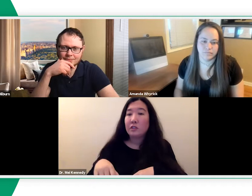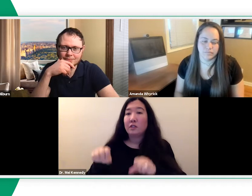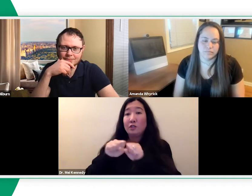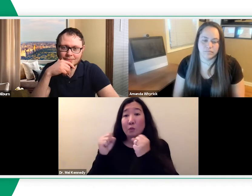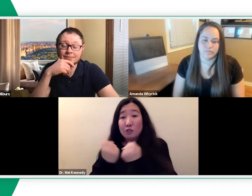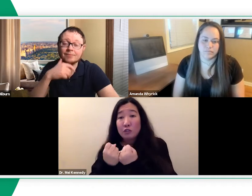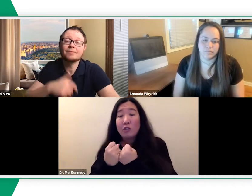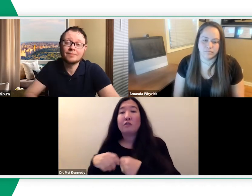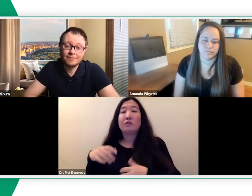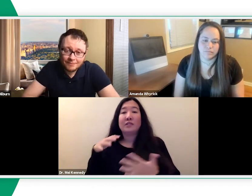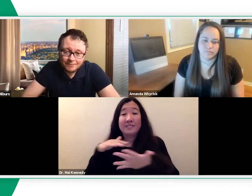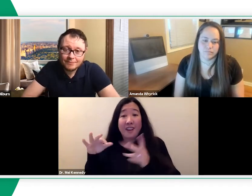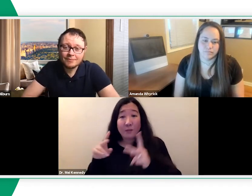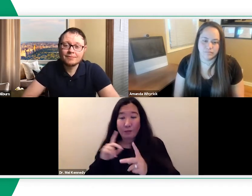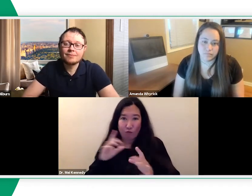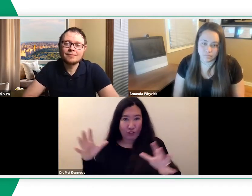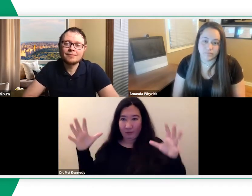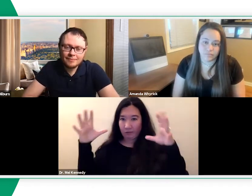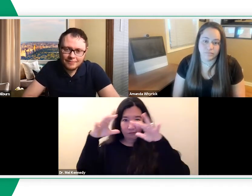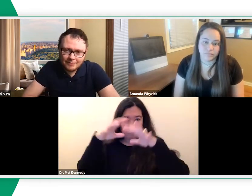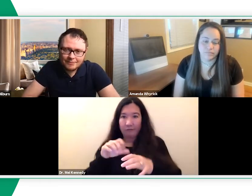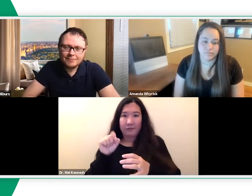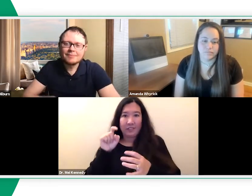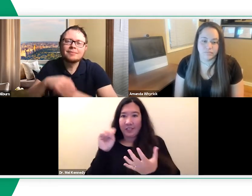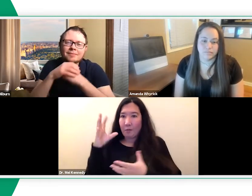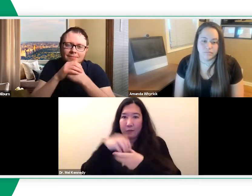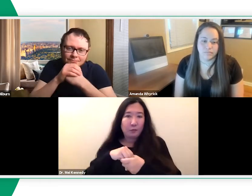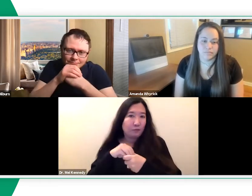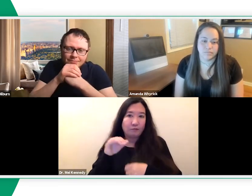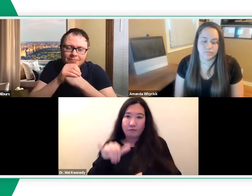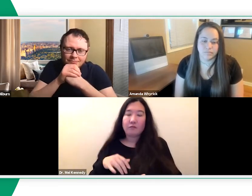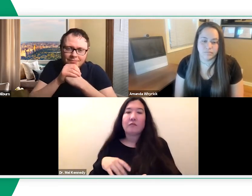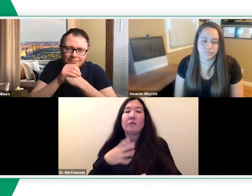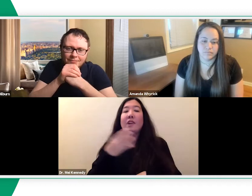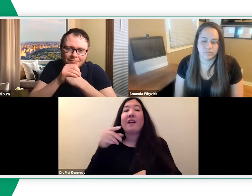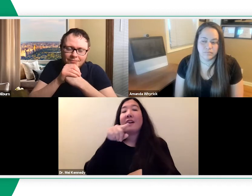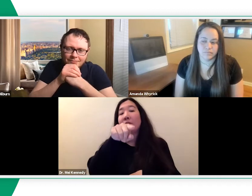component involved. Criminology, sociology, the study of people. It's really all-encompassing